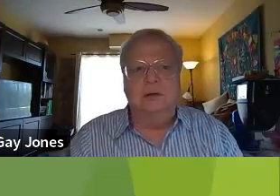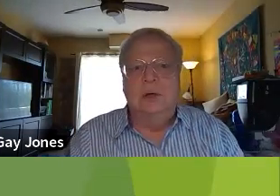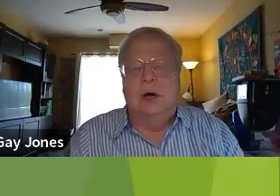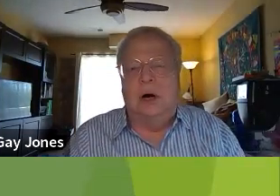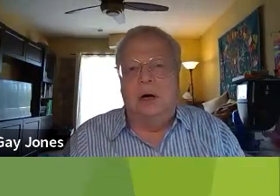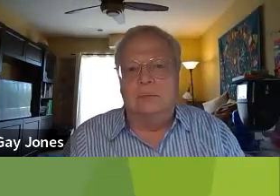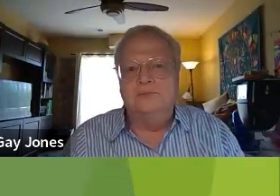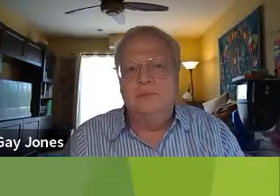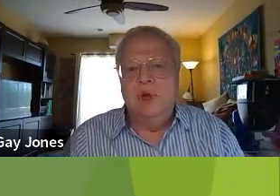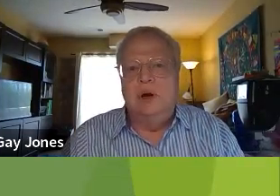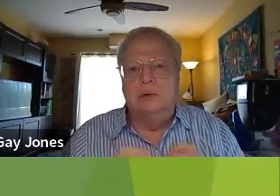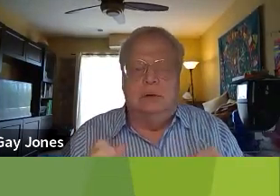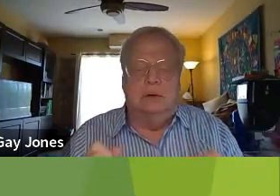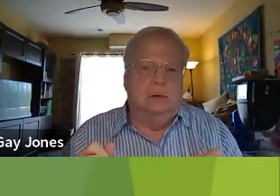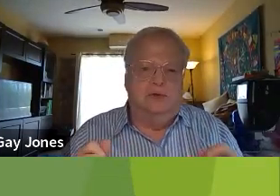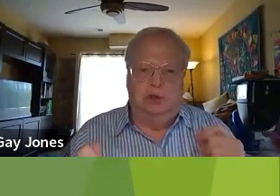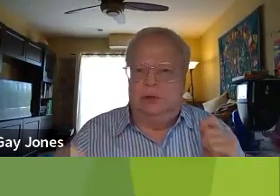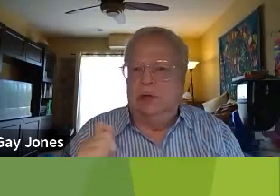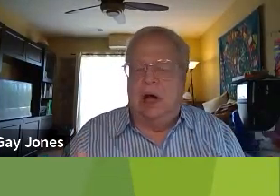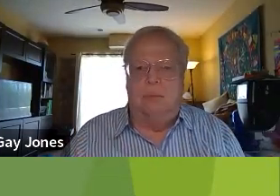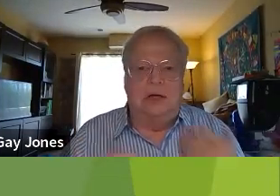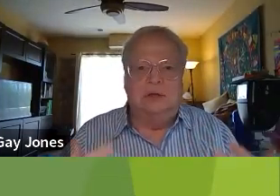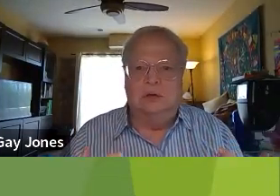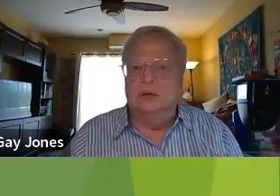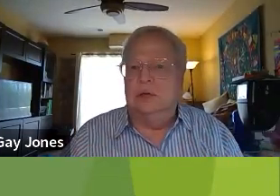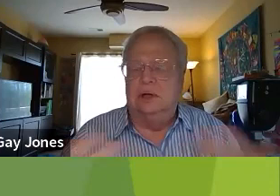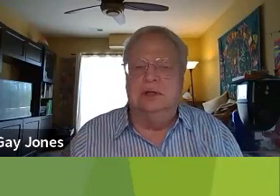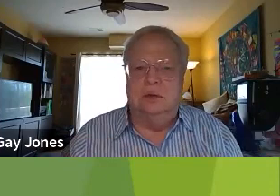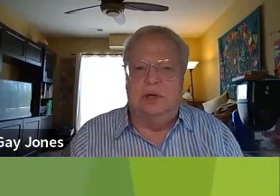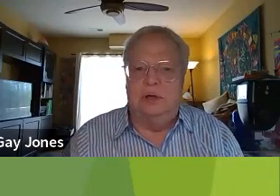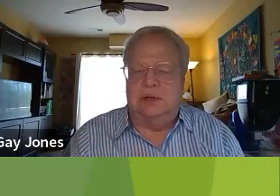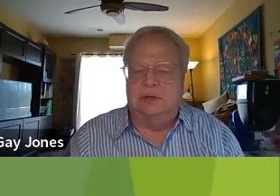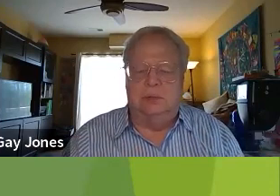if you're sending out messages, they need to be accessibility.